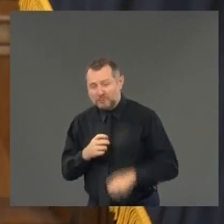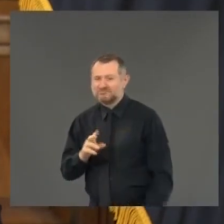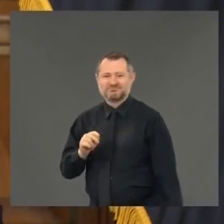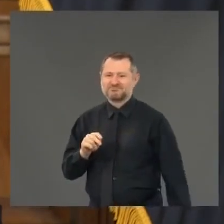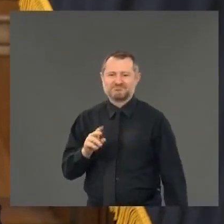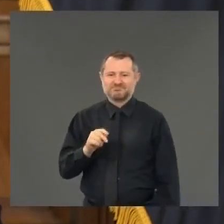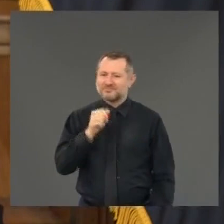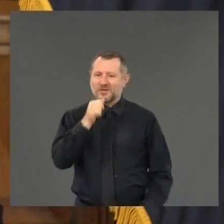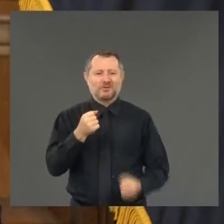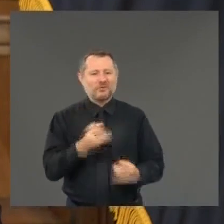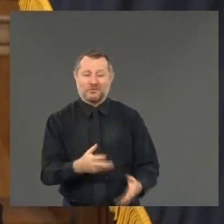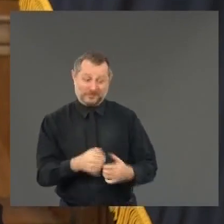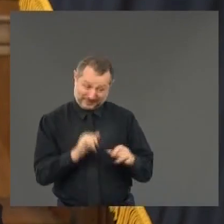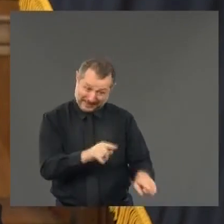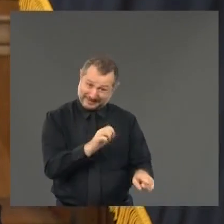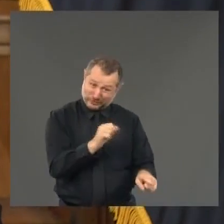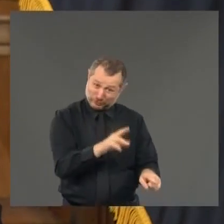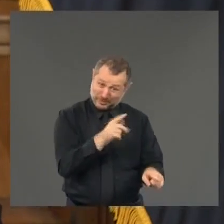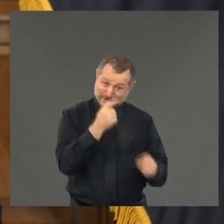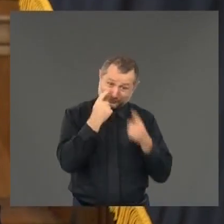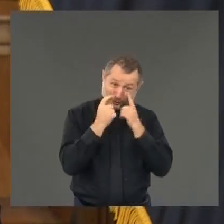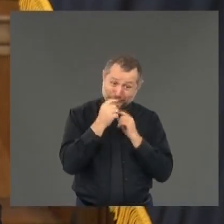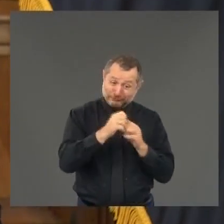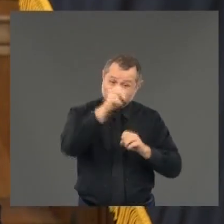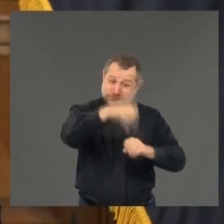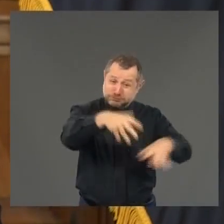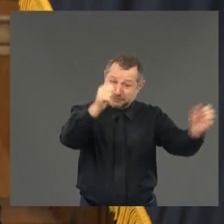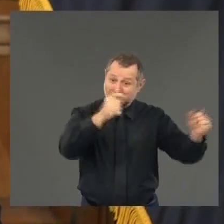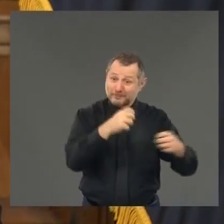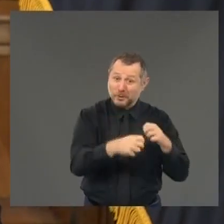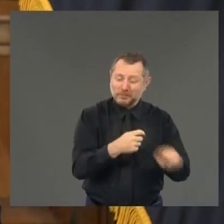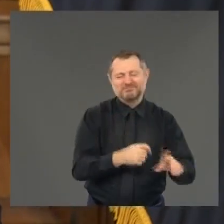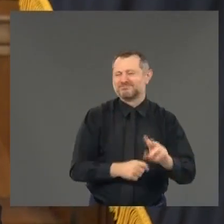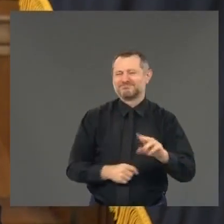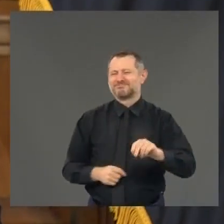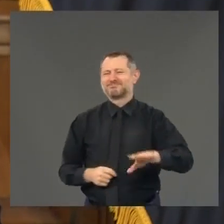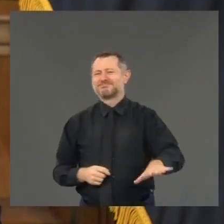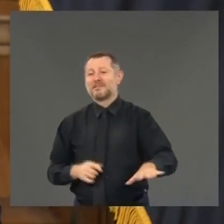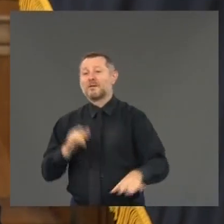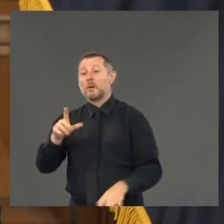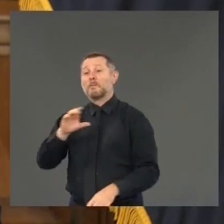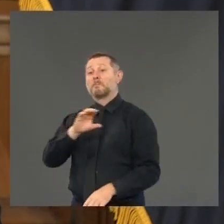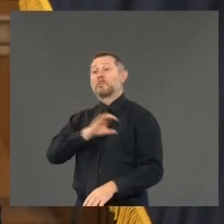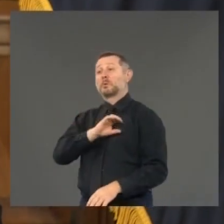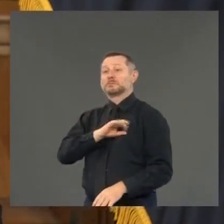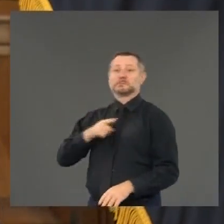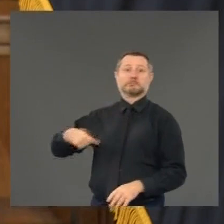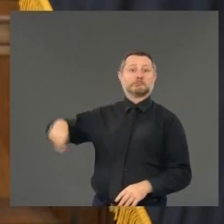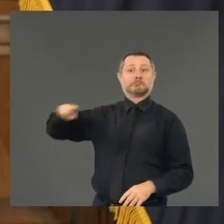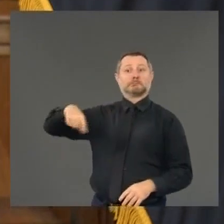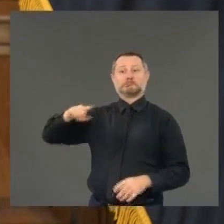IF WE TAKE TEAR GAS AWAY, THAT'S GOING TO MAKE IT BETTER. IT'S NOT ABOUT TEAR GAS.